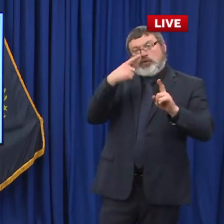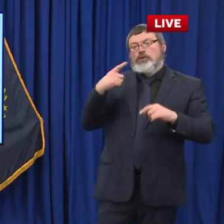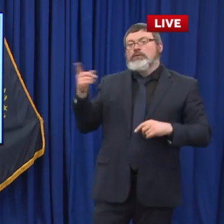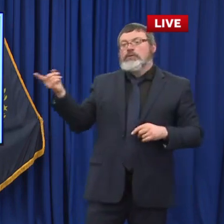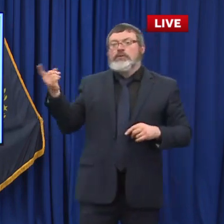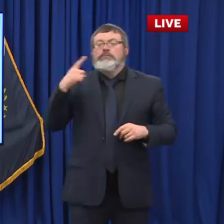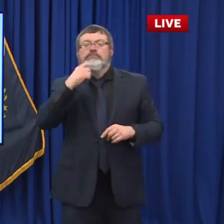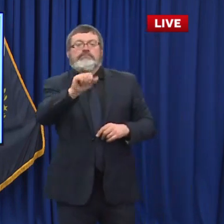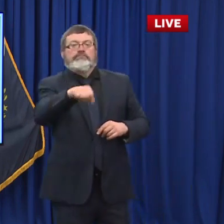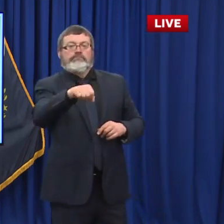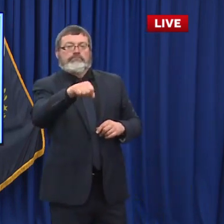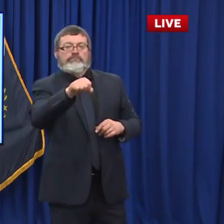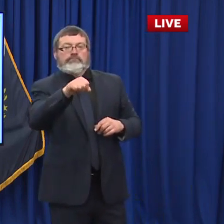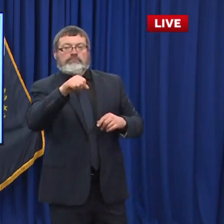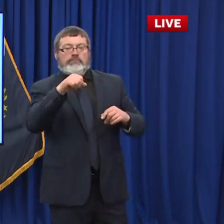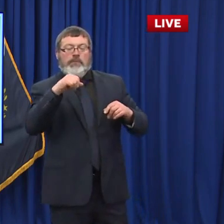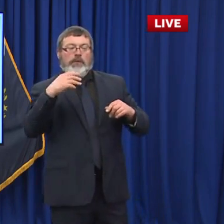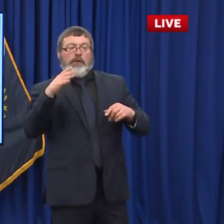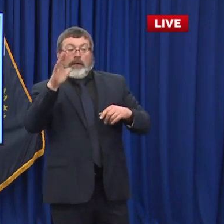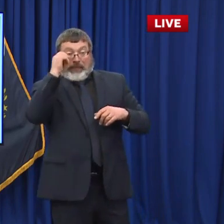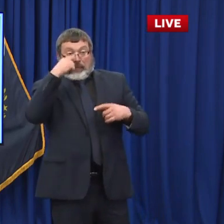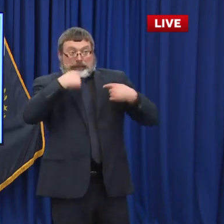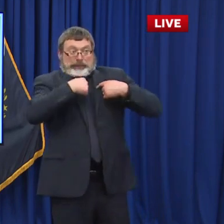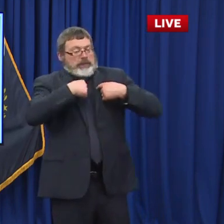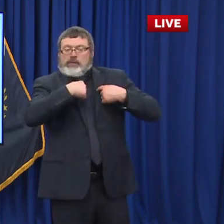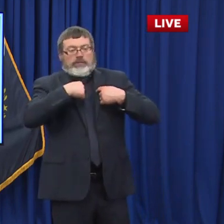THAT WOULD PUT THEM IN GETTING VACCINATED FIRST.